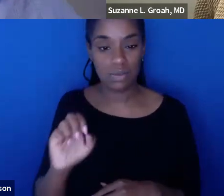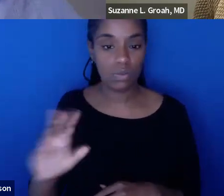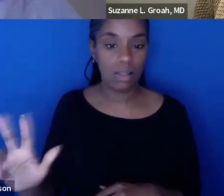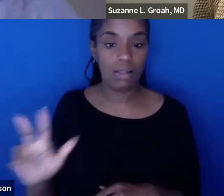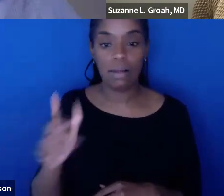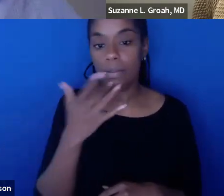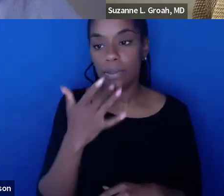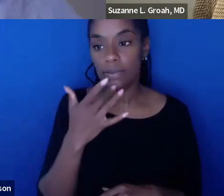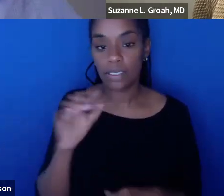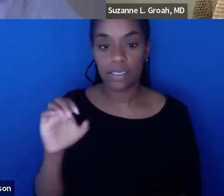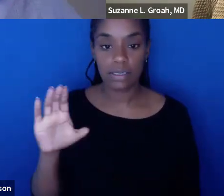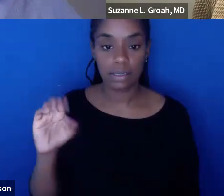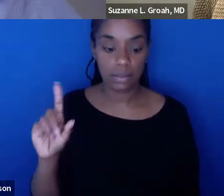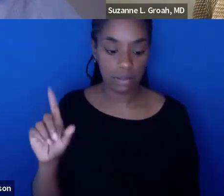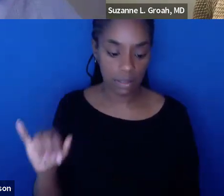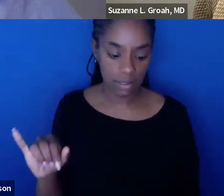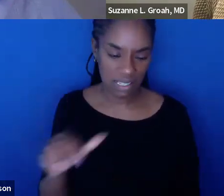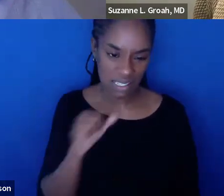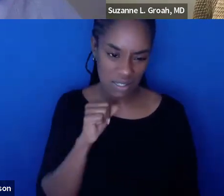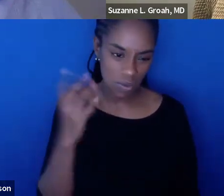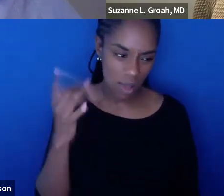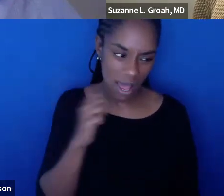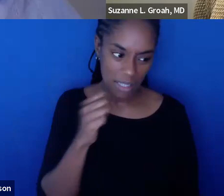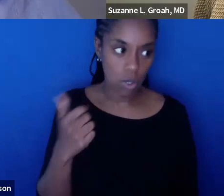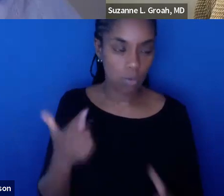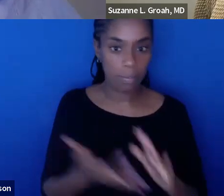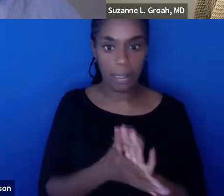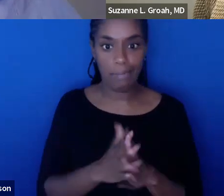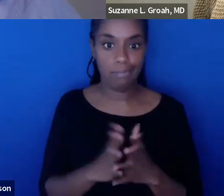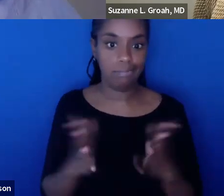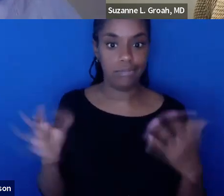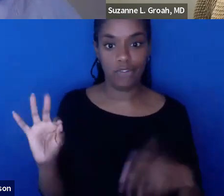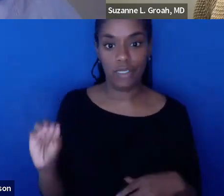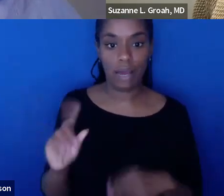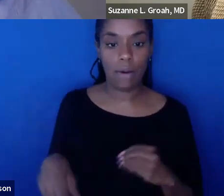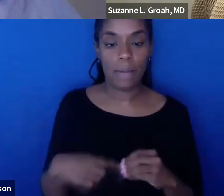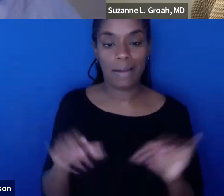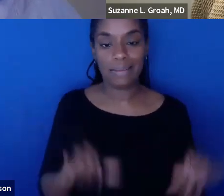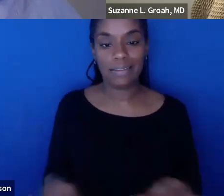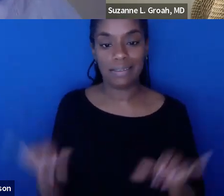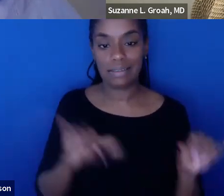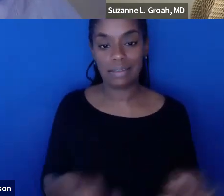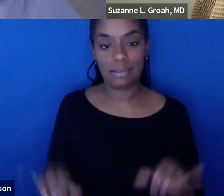So that's why I don't get too wigged out on a standard urine culture if it grows E. coli, because it's actually supposed to.